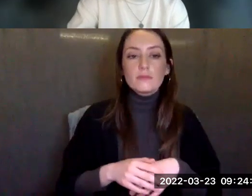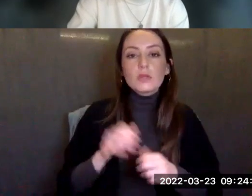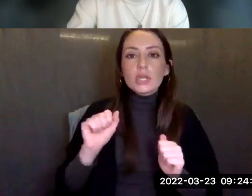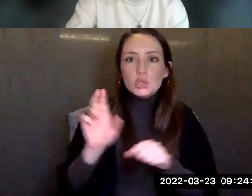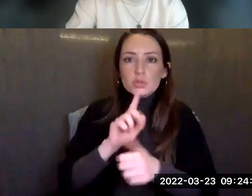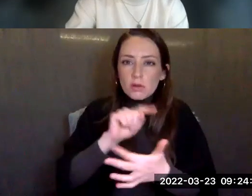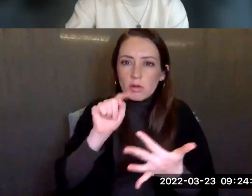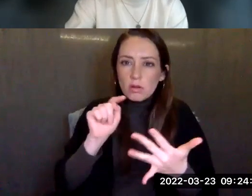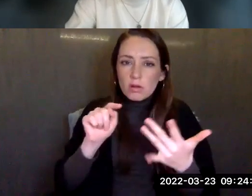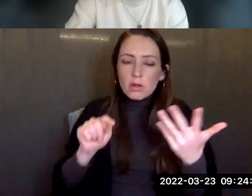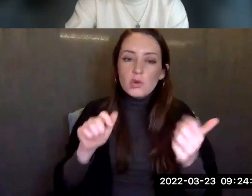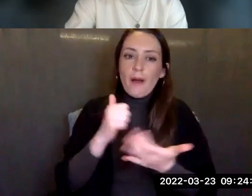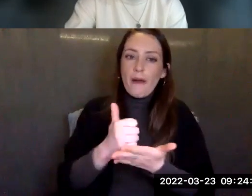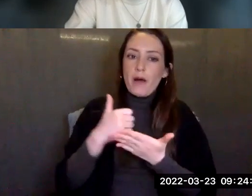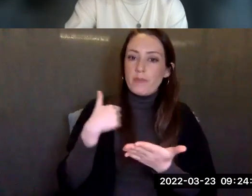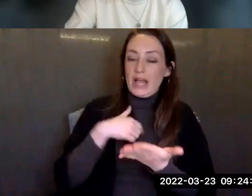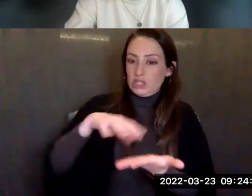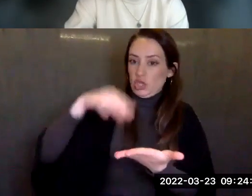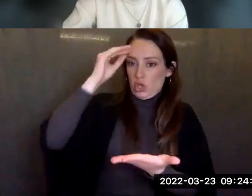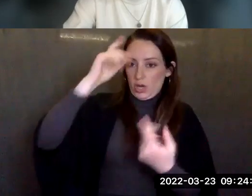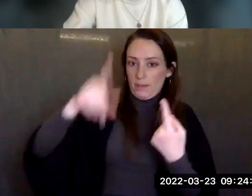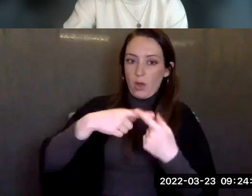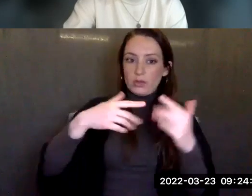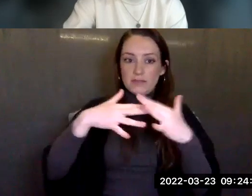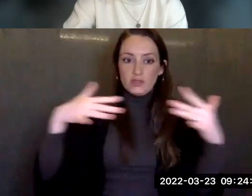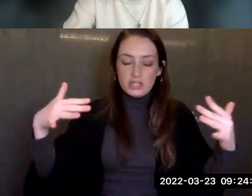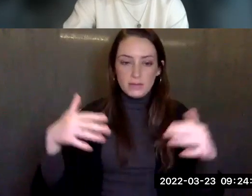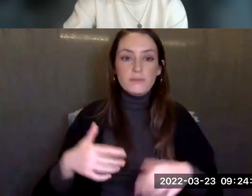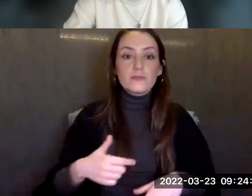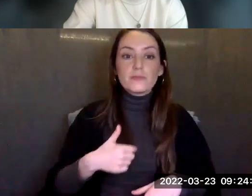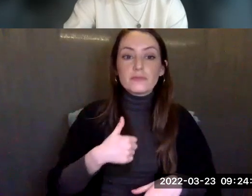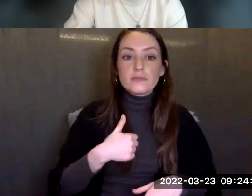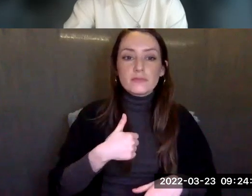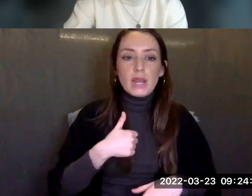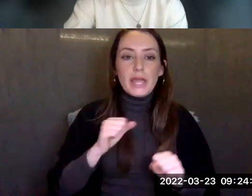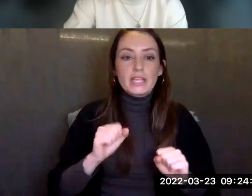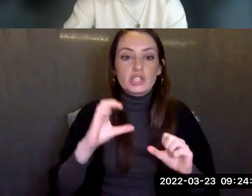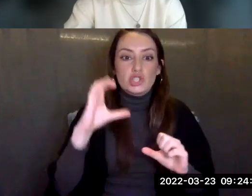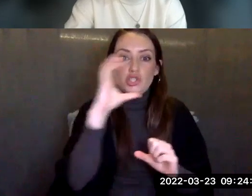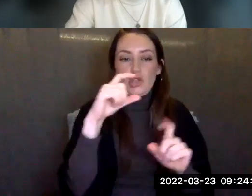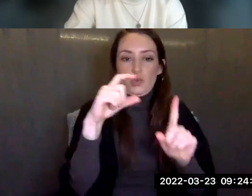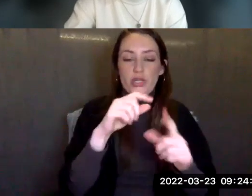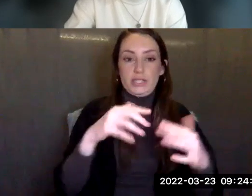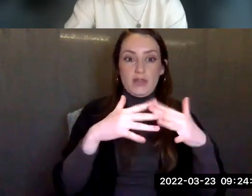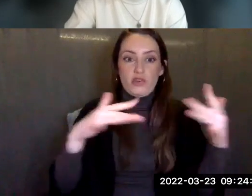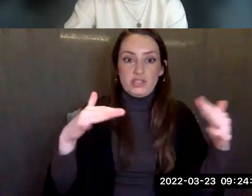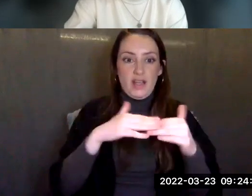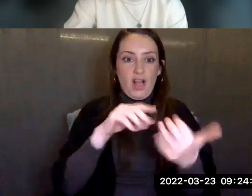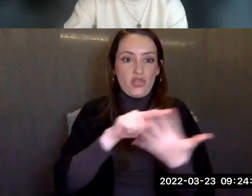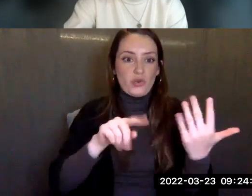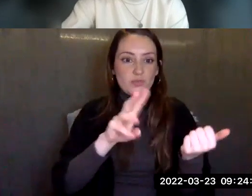And I. I get search diversity from this web size and shop video platforms.